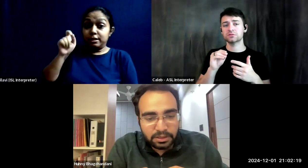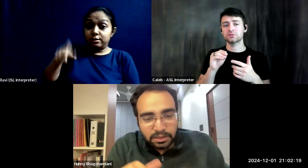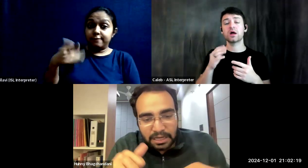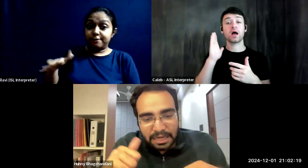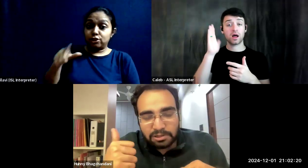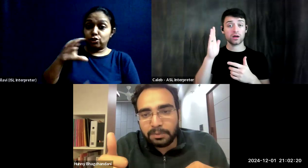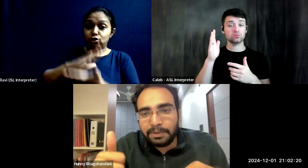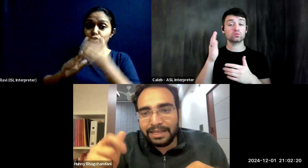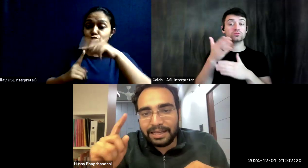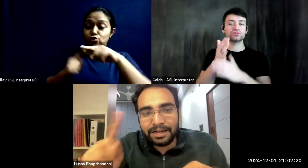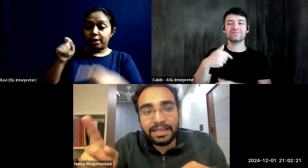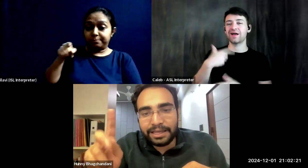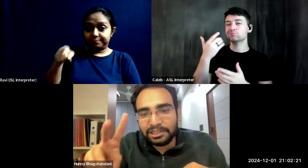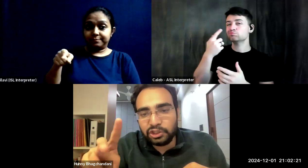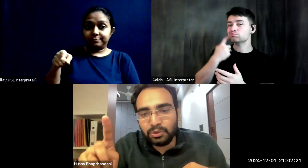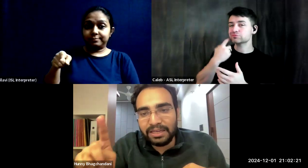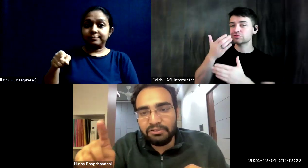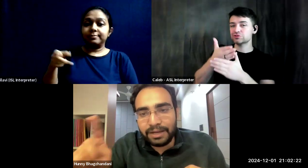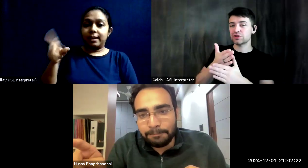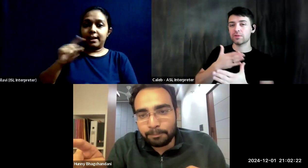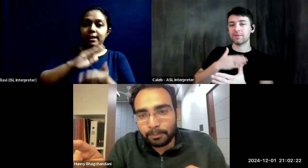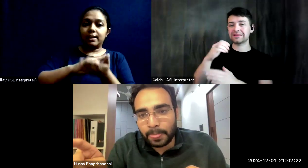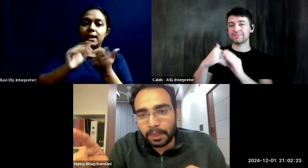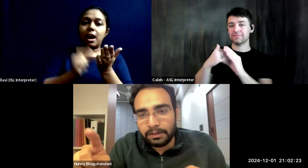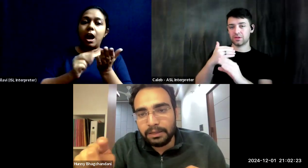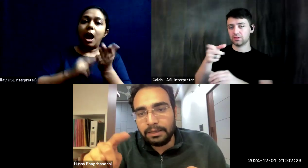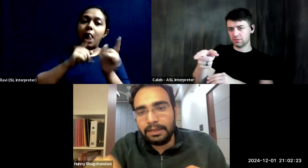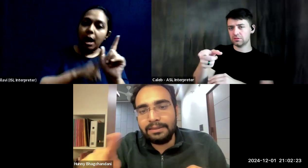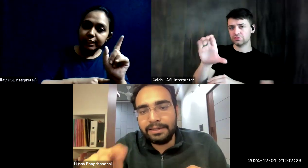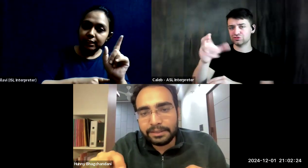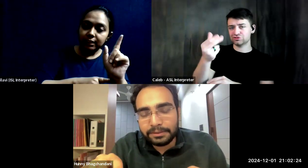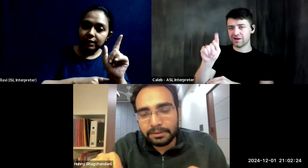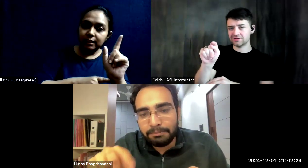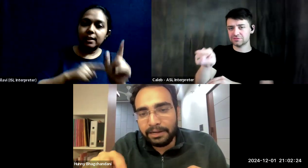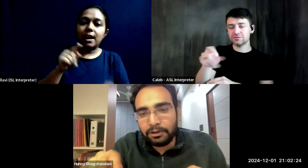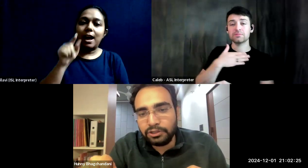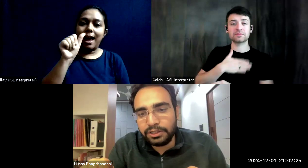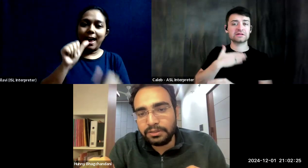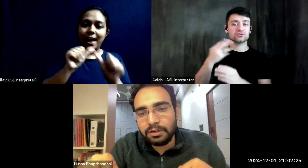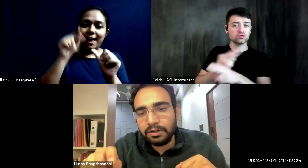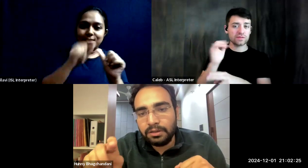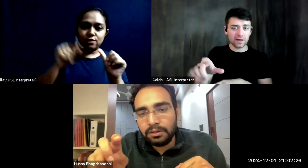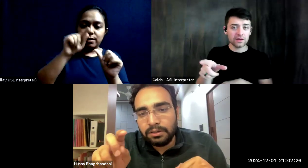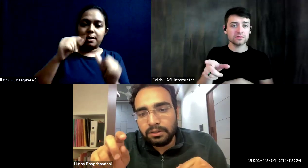I'm also repeating Hunny H-U-N-N-Y at the rate mytorchit.com.